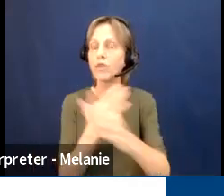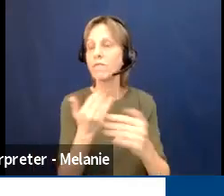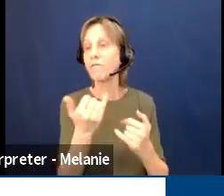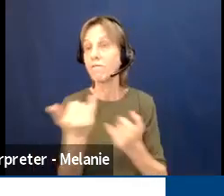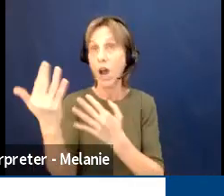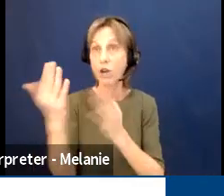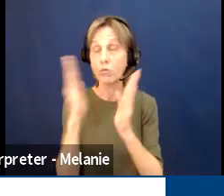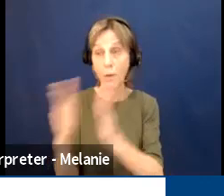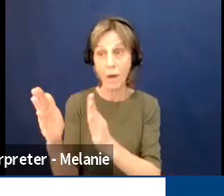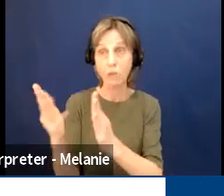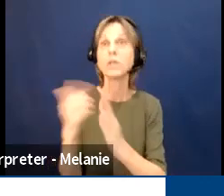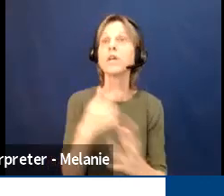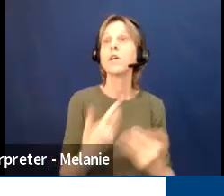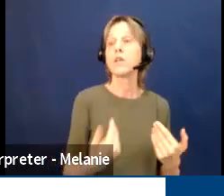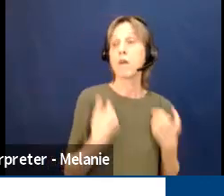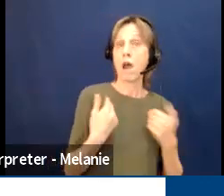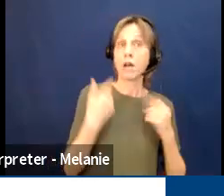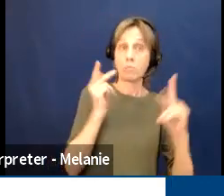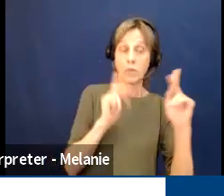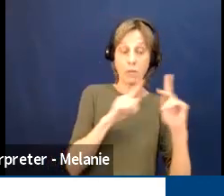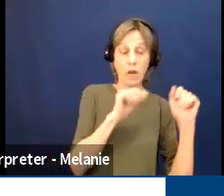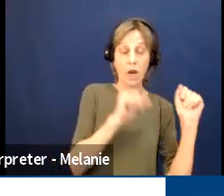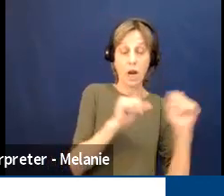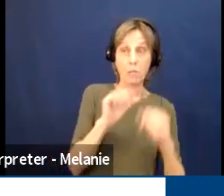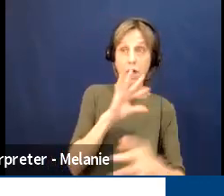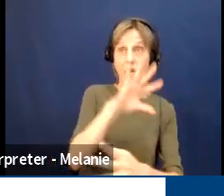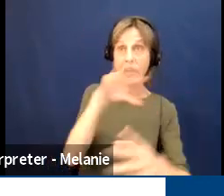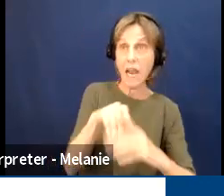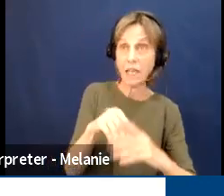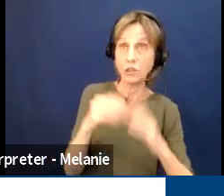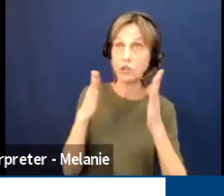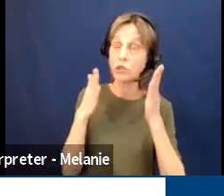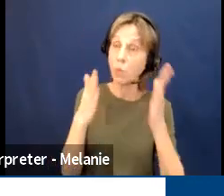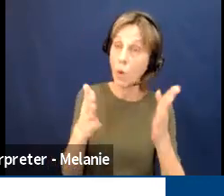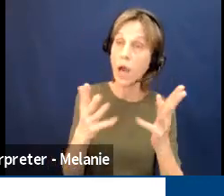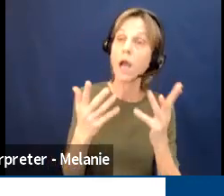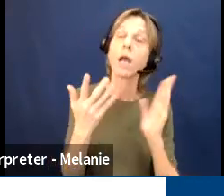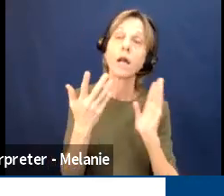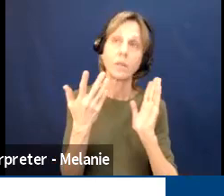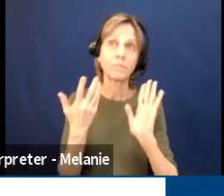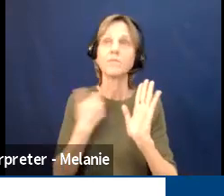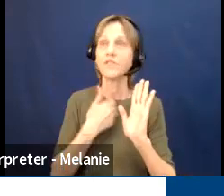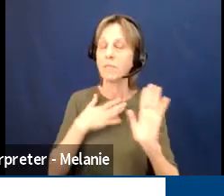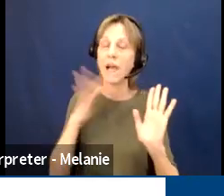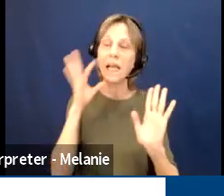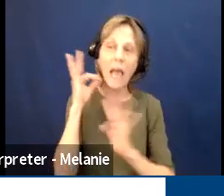engage in a way that that that moved sorry my cat is making me crazy here for a second